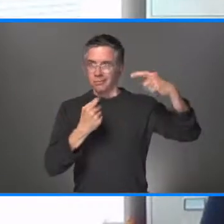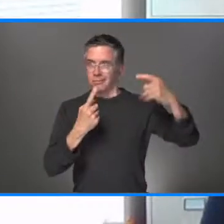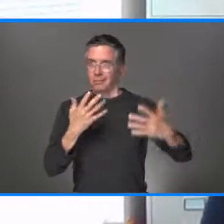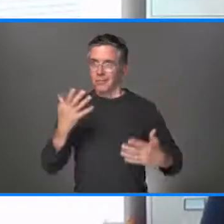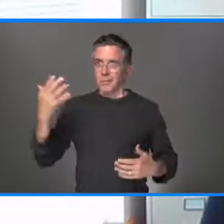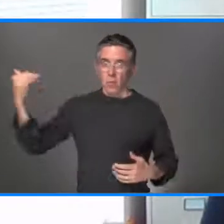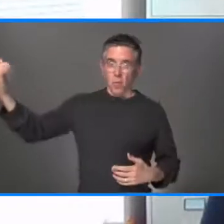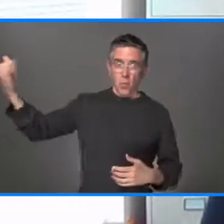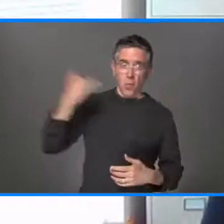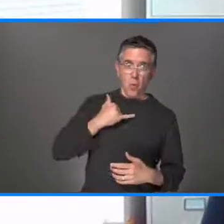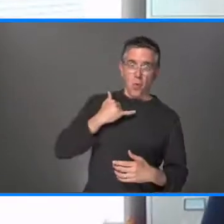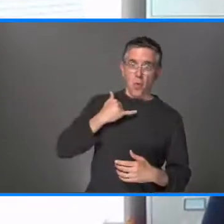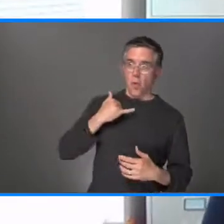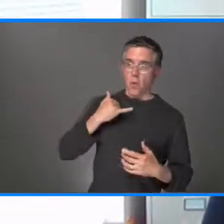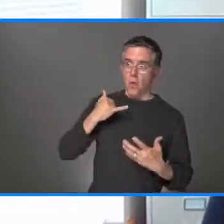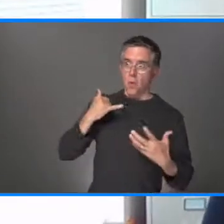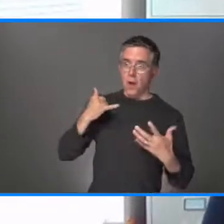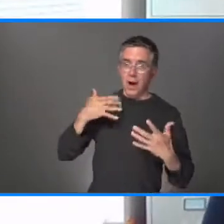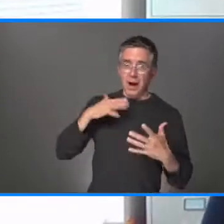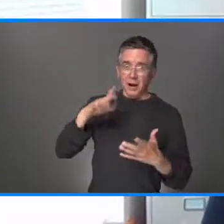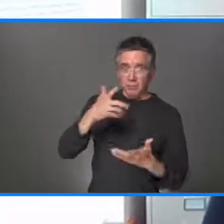get signed up right now to get vaccinated,